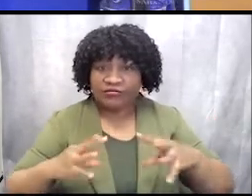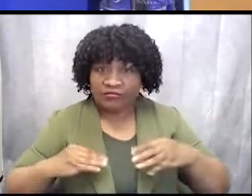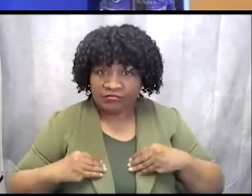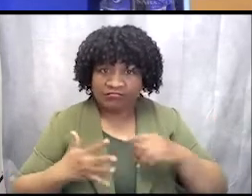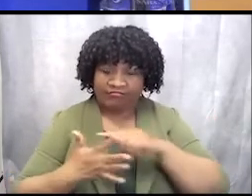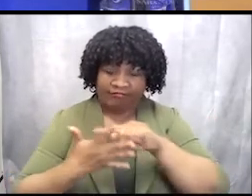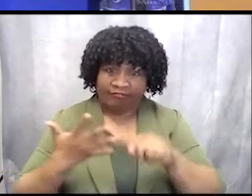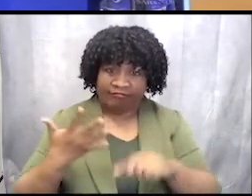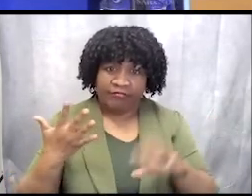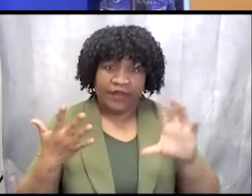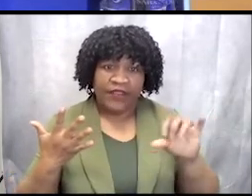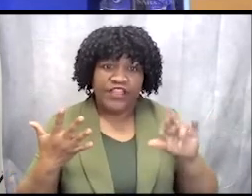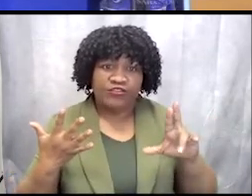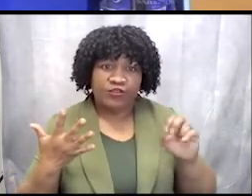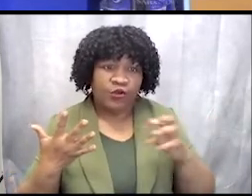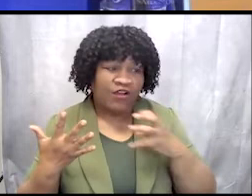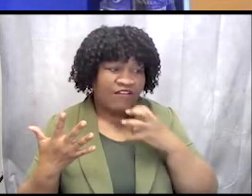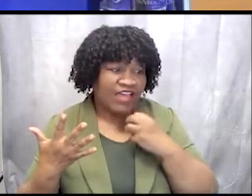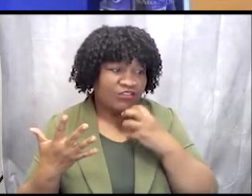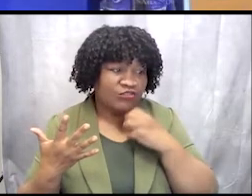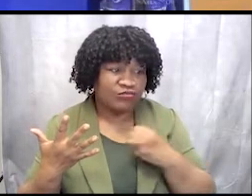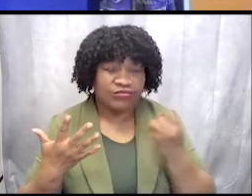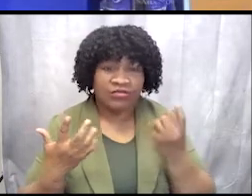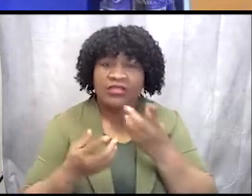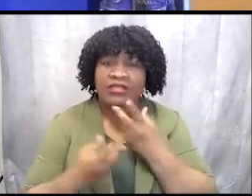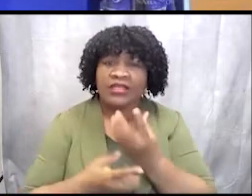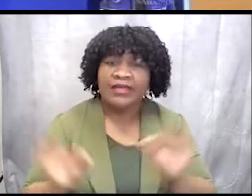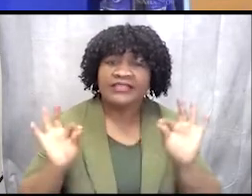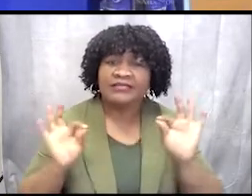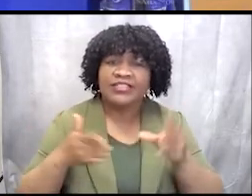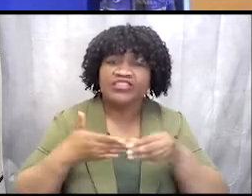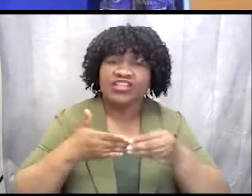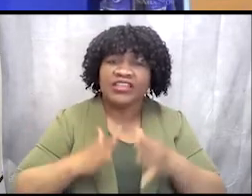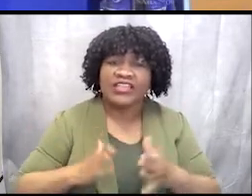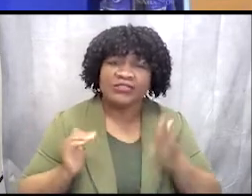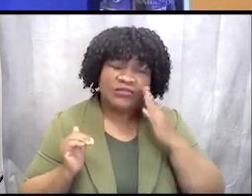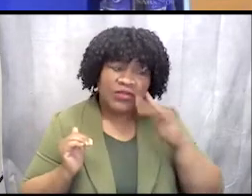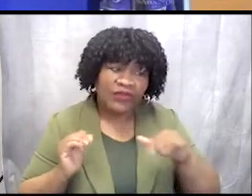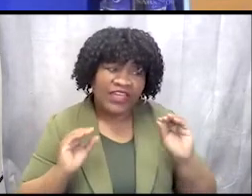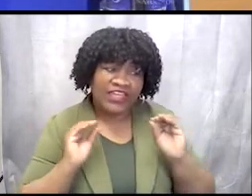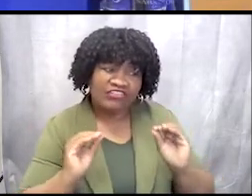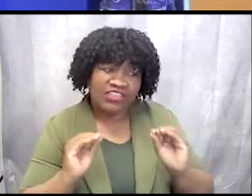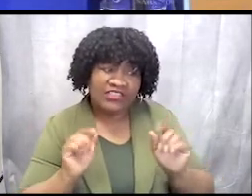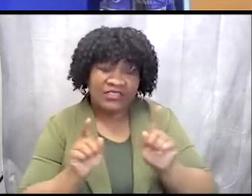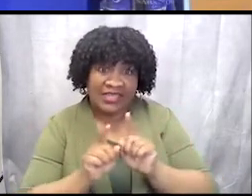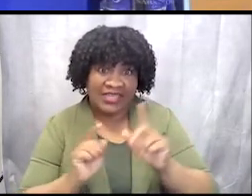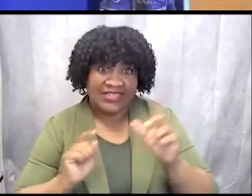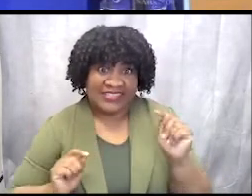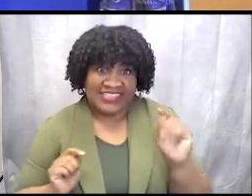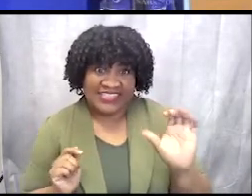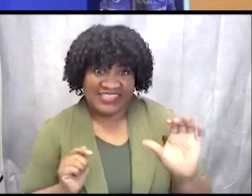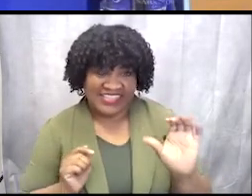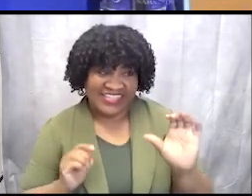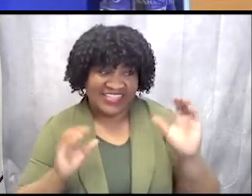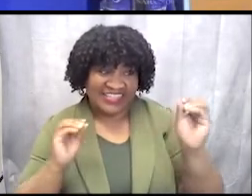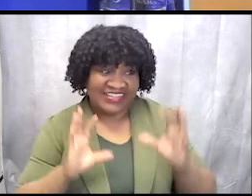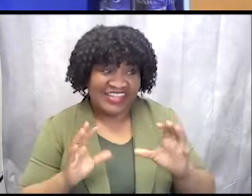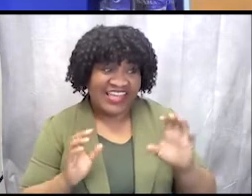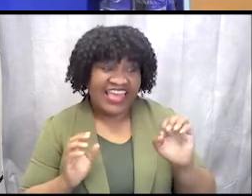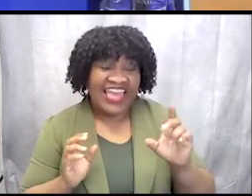of emancipatory education, emancipatory leaders understand that education as TC's beloved professor, Edmond W. Gordon